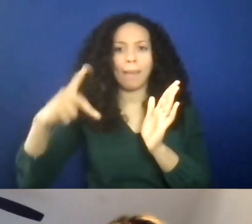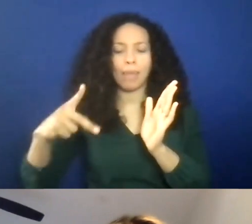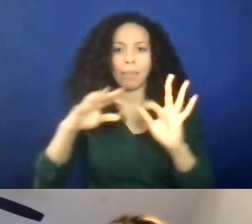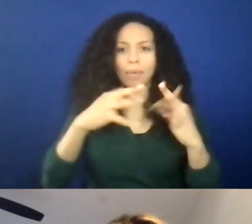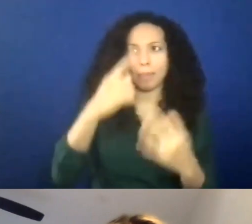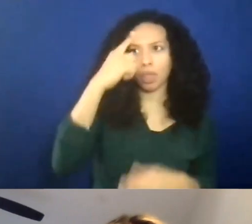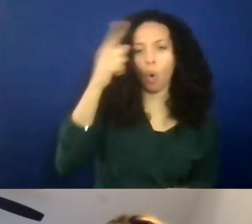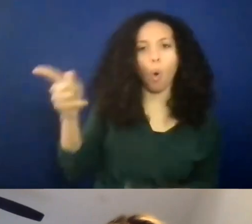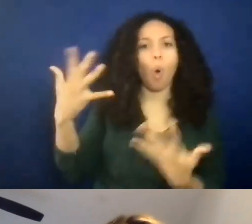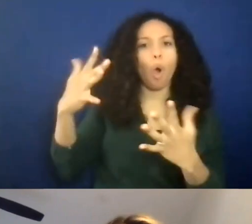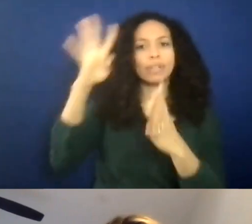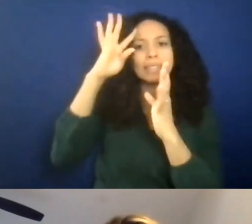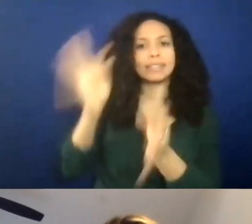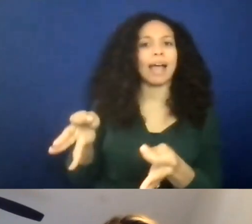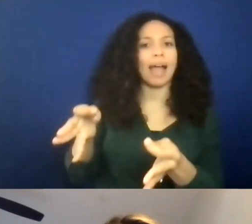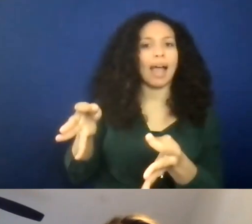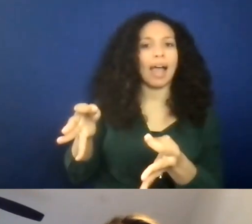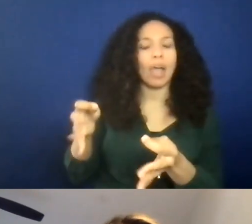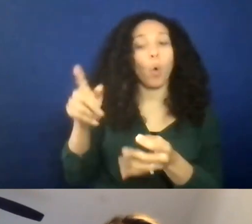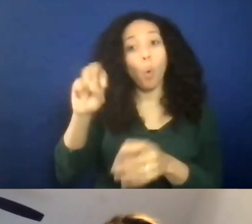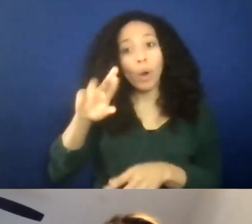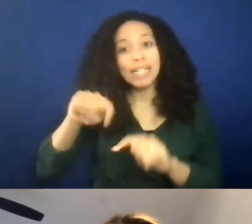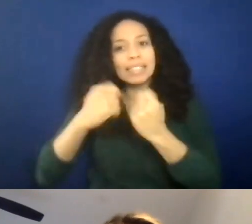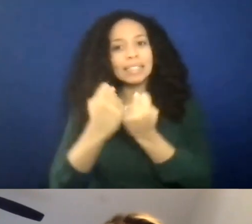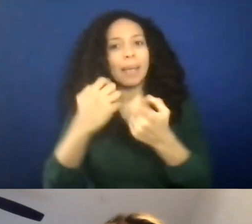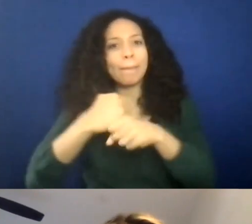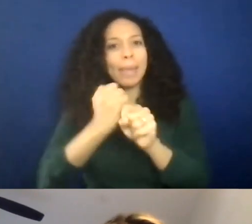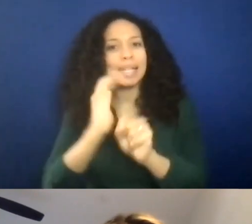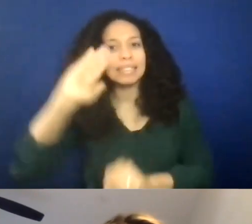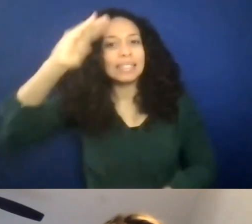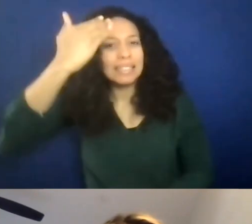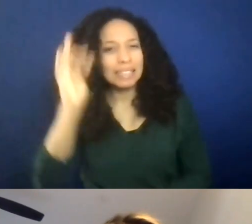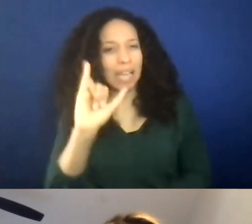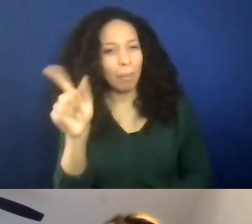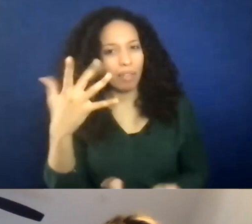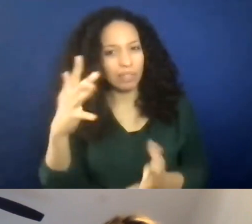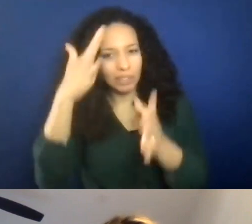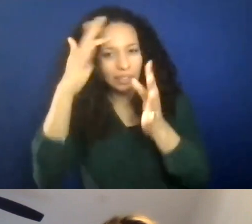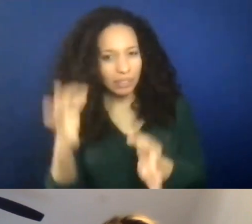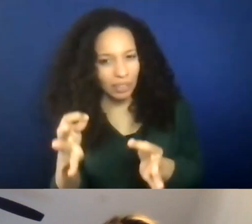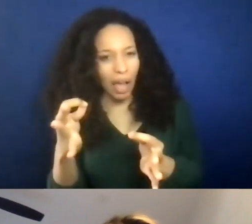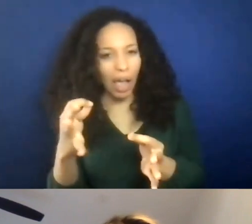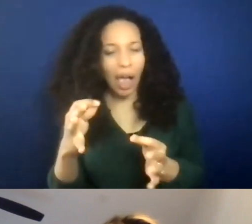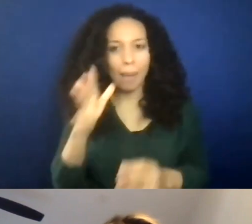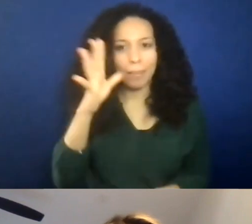team will make it seem that way and parents don't feel like they always have a voice or they don't